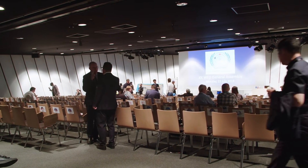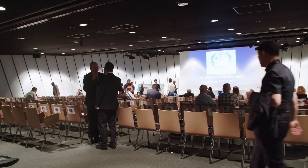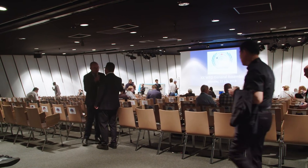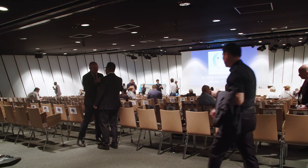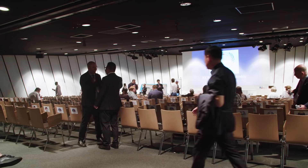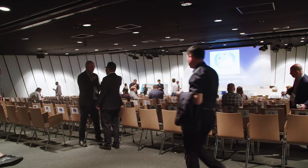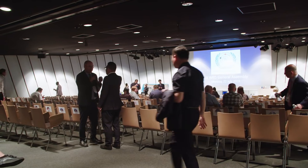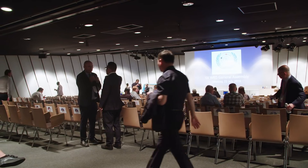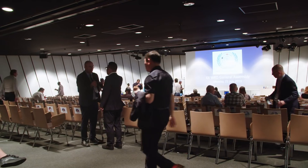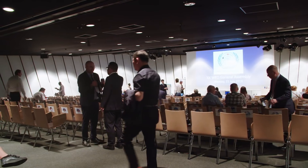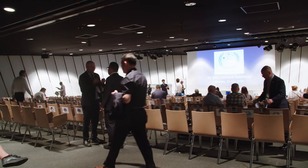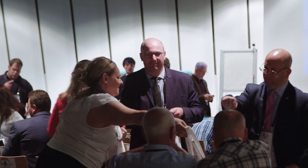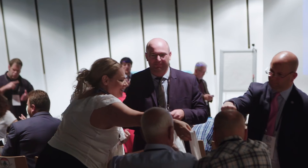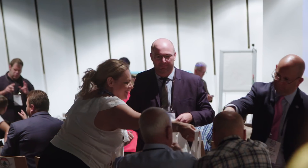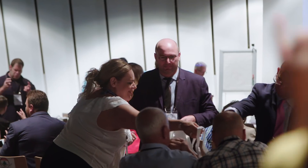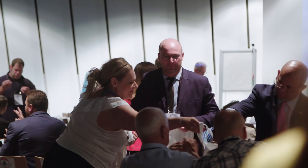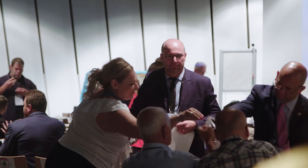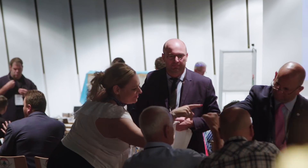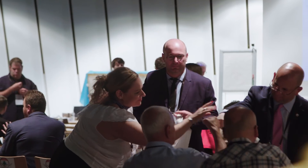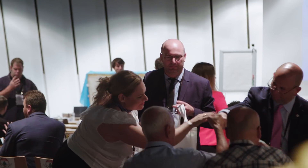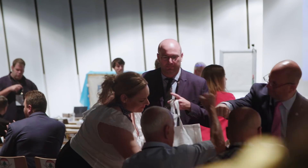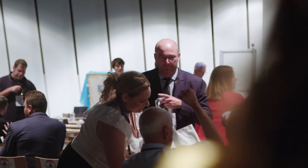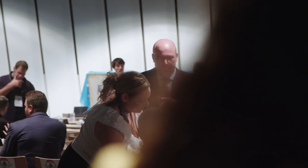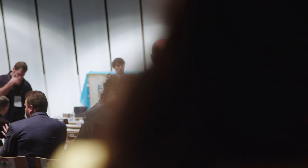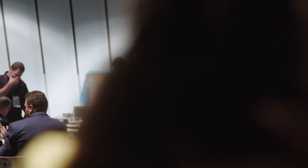Yeah, just really sad. I think he'd be really disappointed as well.